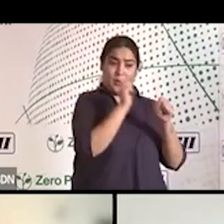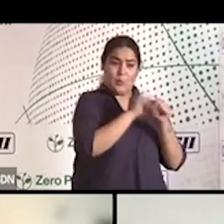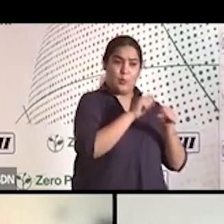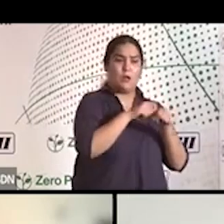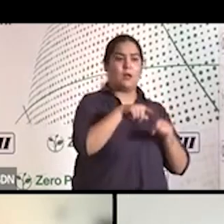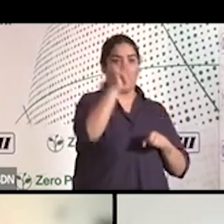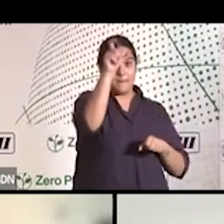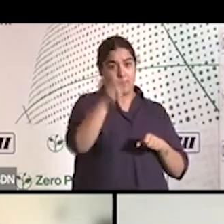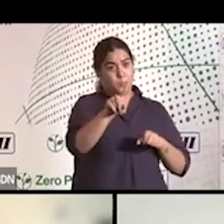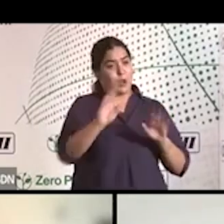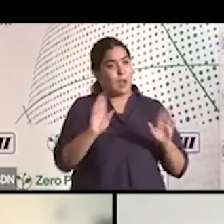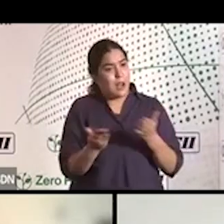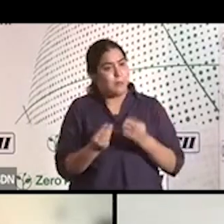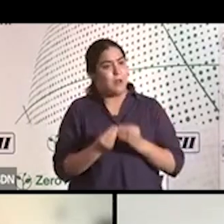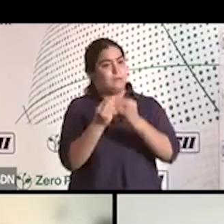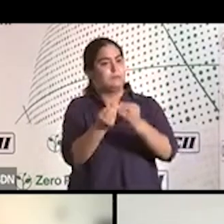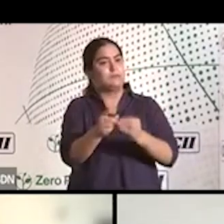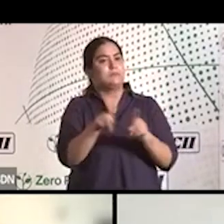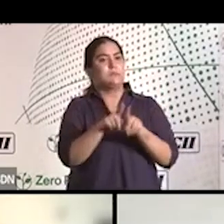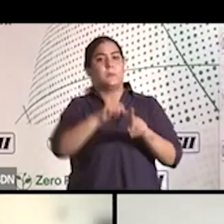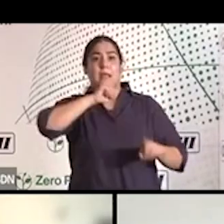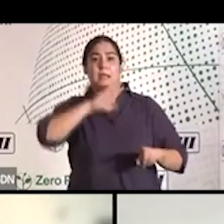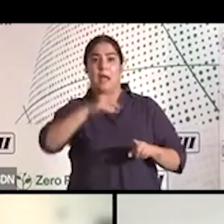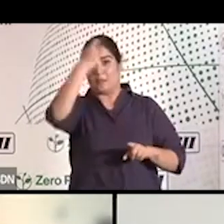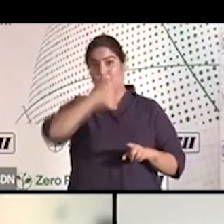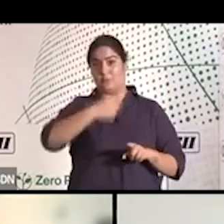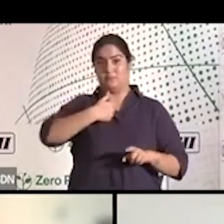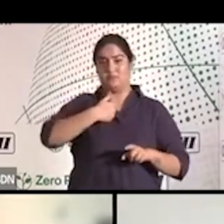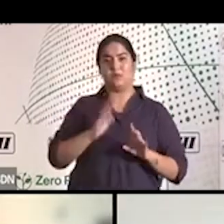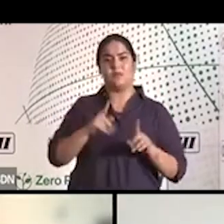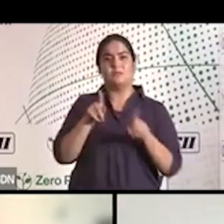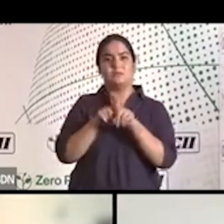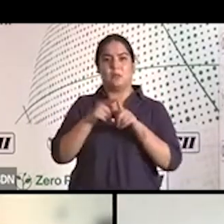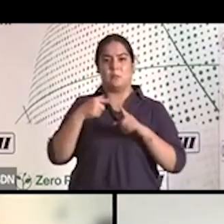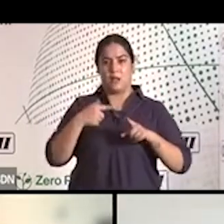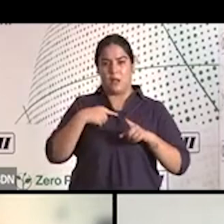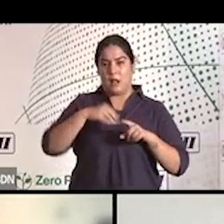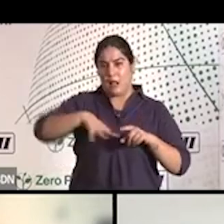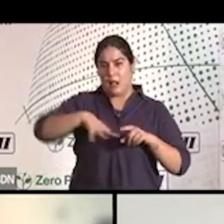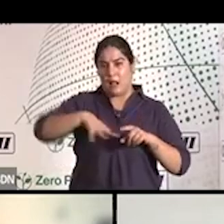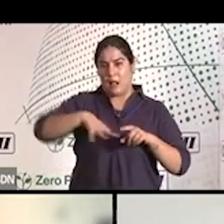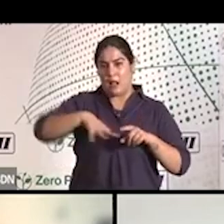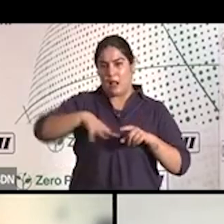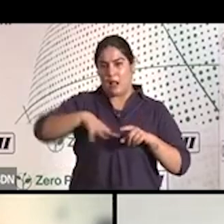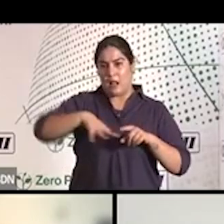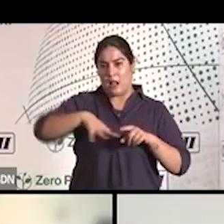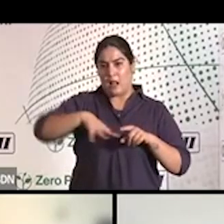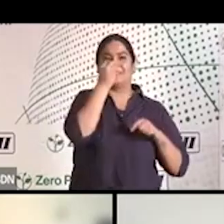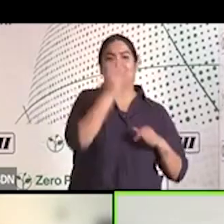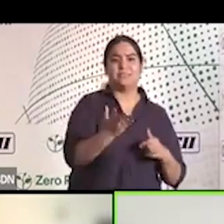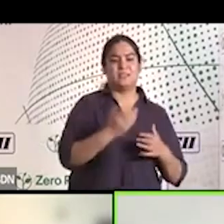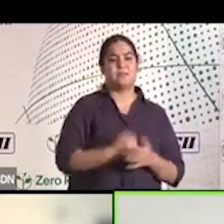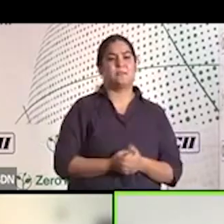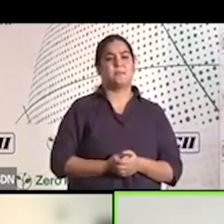a child or a young adult to have a sustainable living. Thank you.